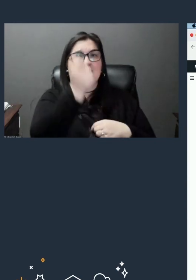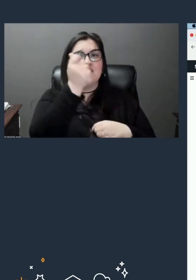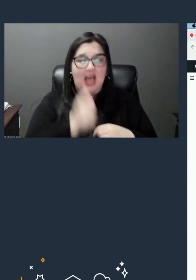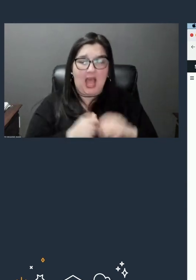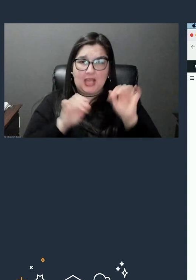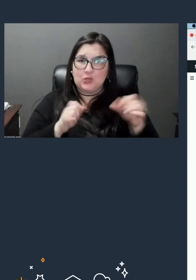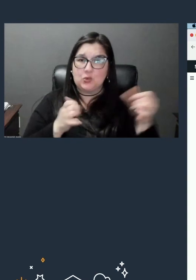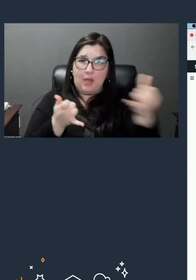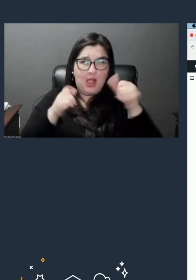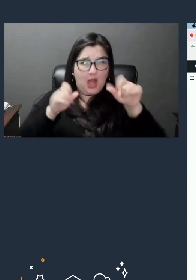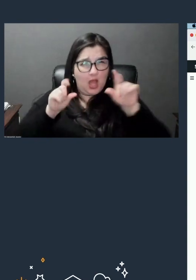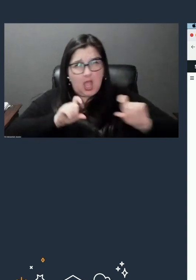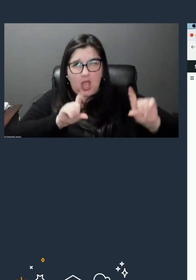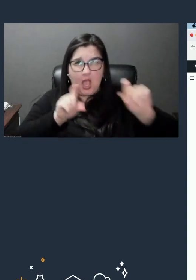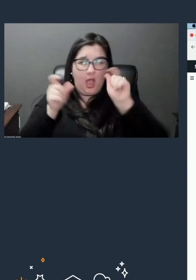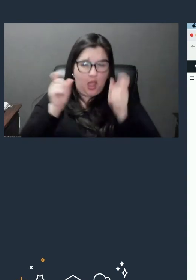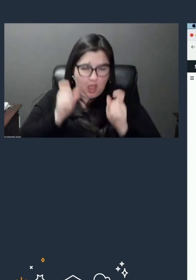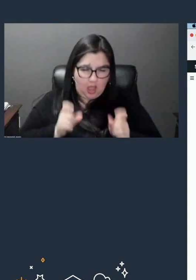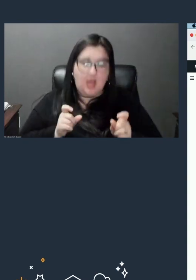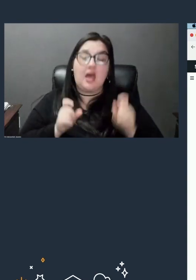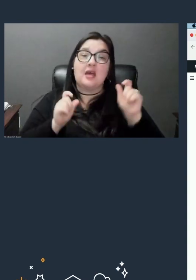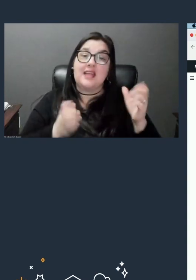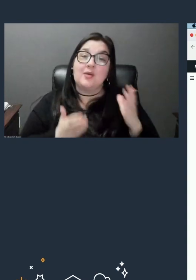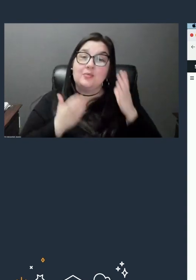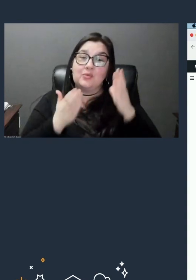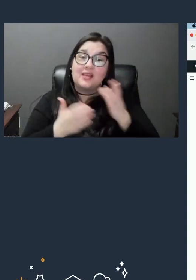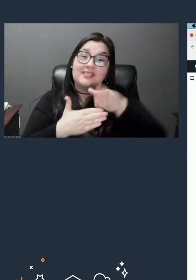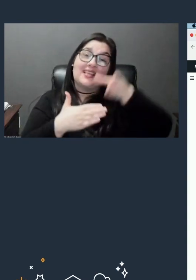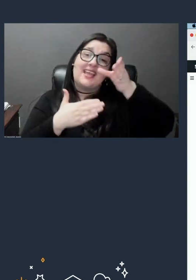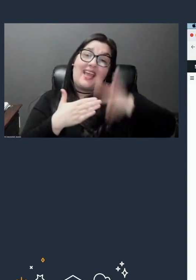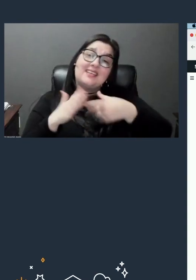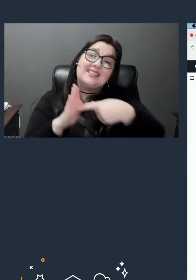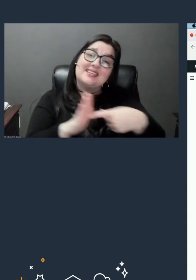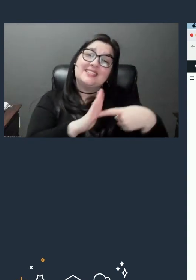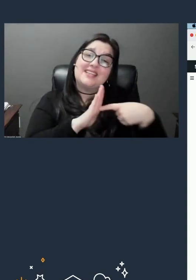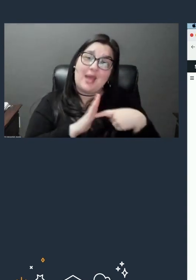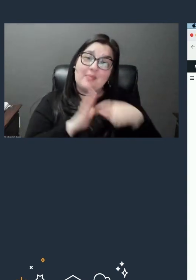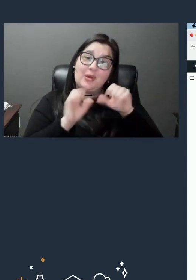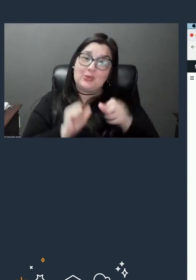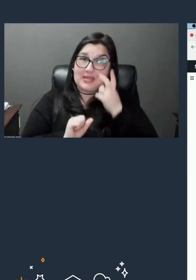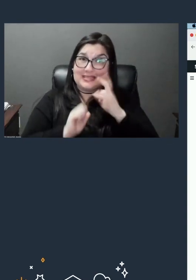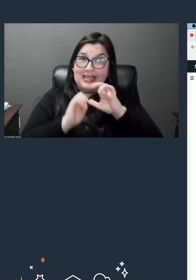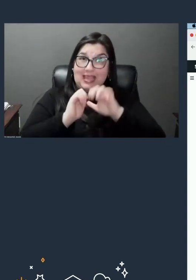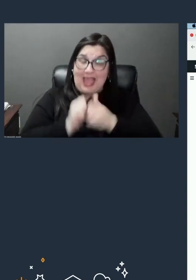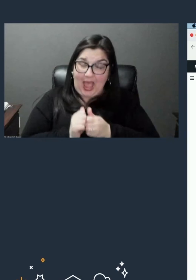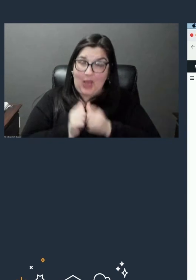And that brings us to the end of our demo, where we saw how to transform your data on the fly.